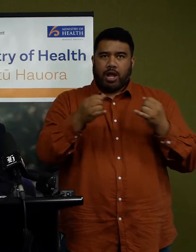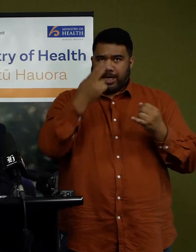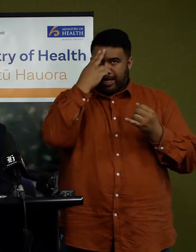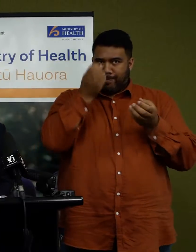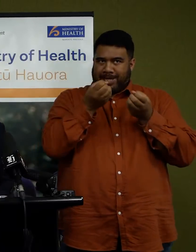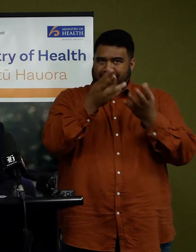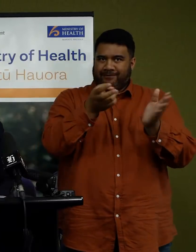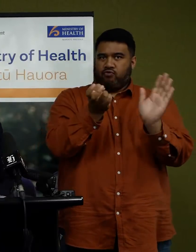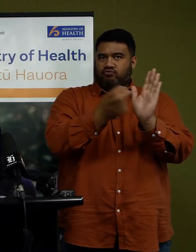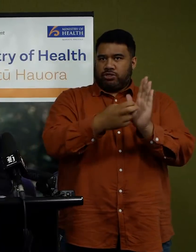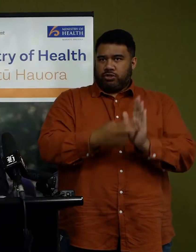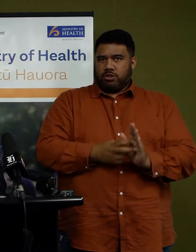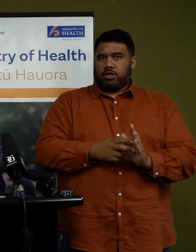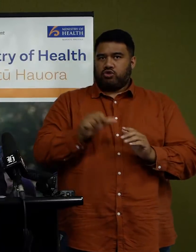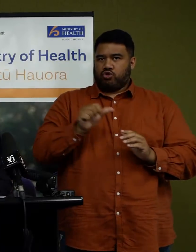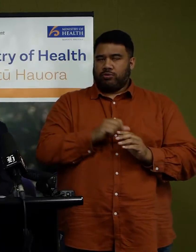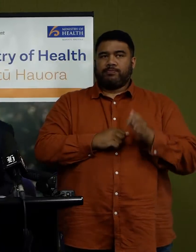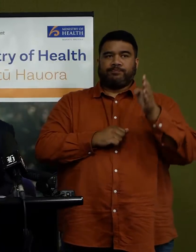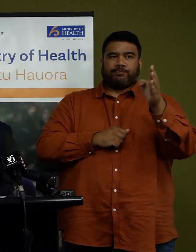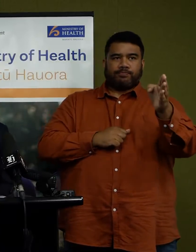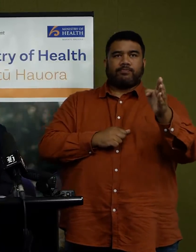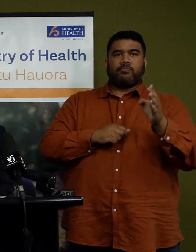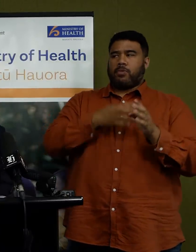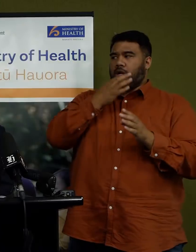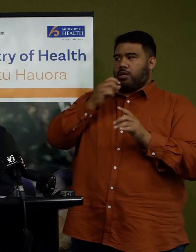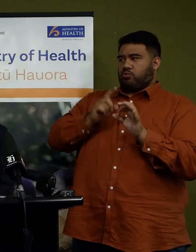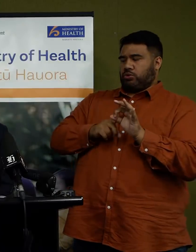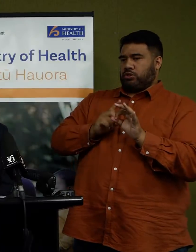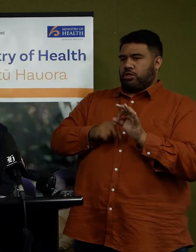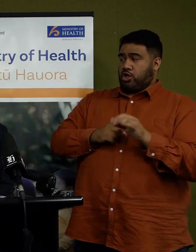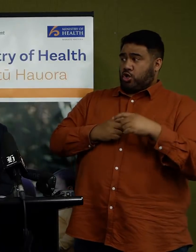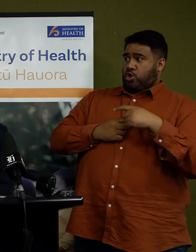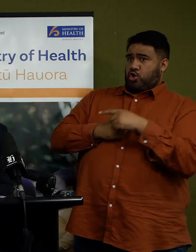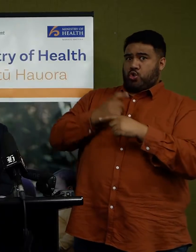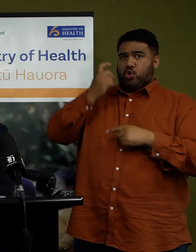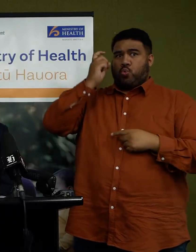And I'm open to questions. worried are you that this woman